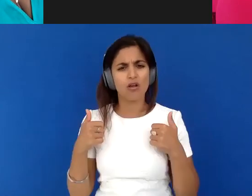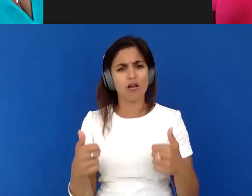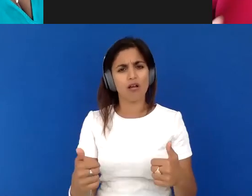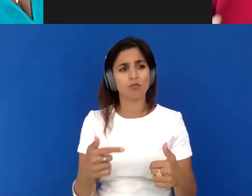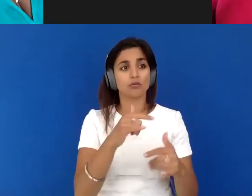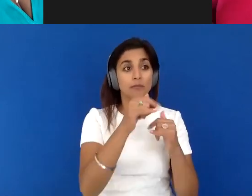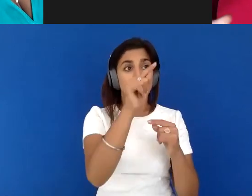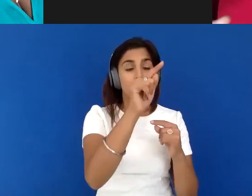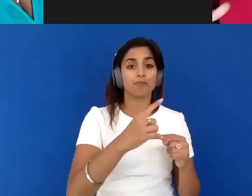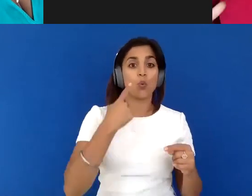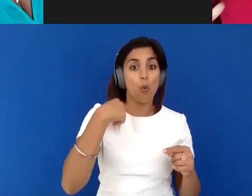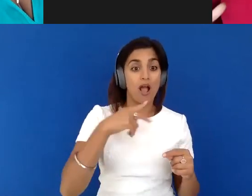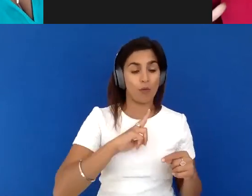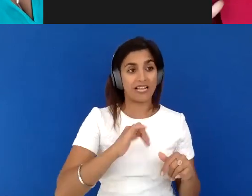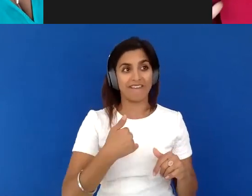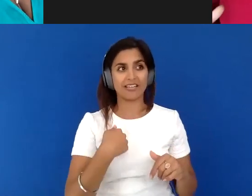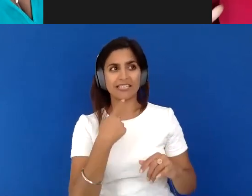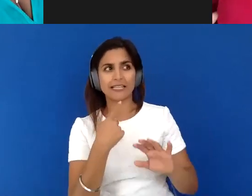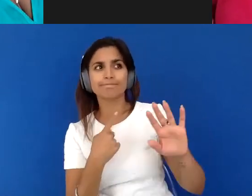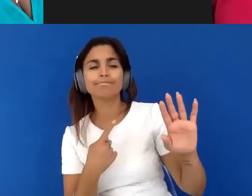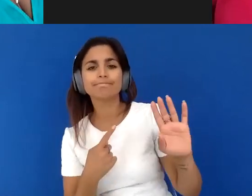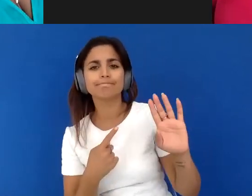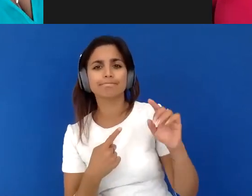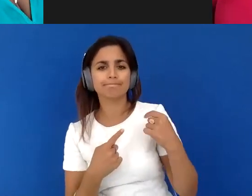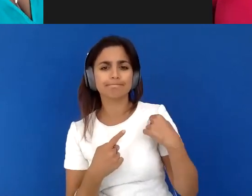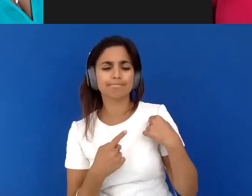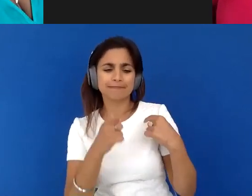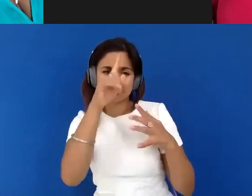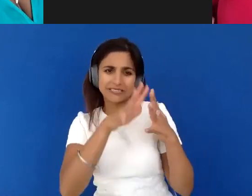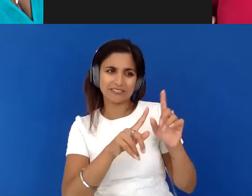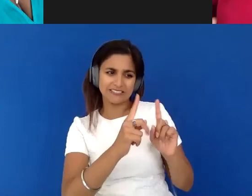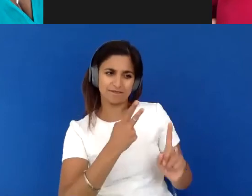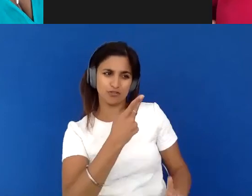dare to say that your experience is perhaps different and perhaps you, you